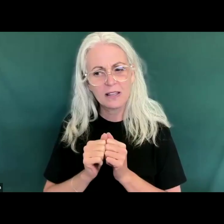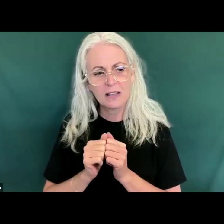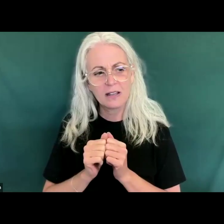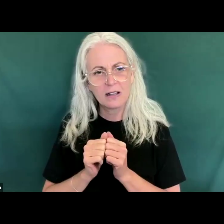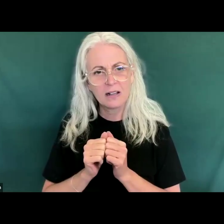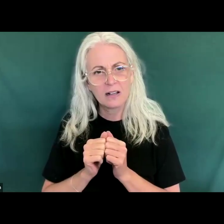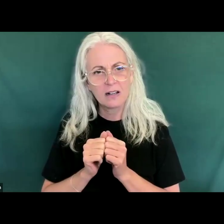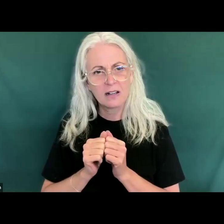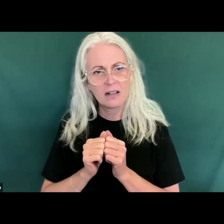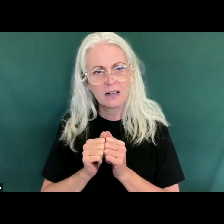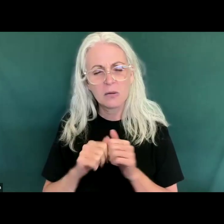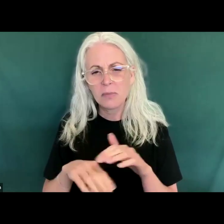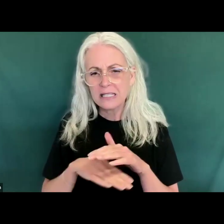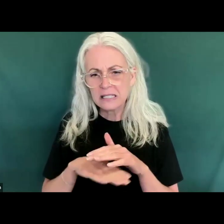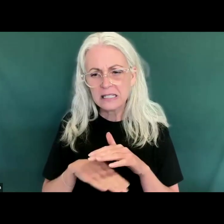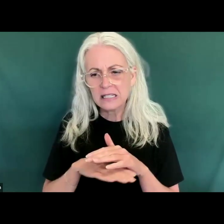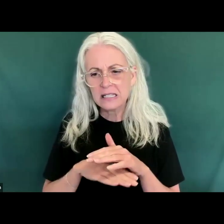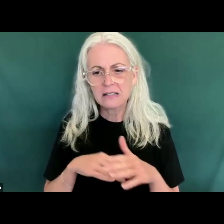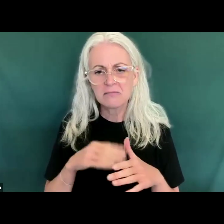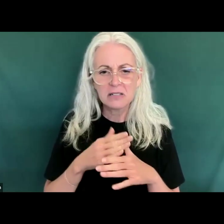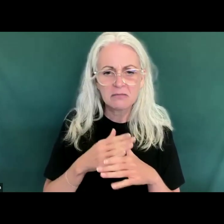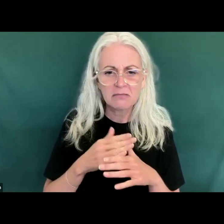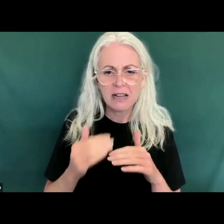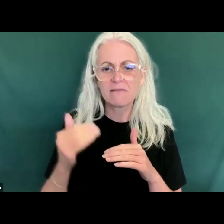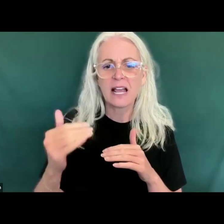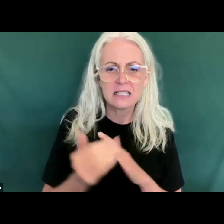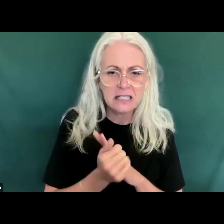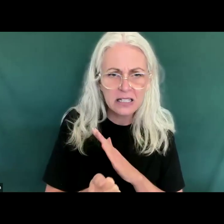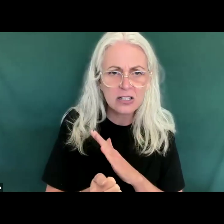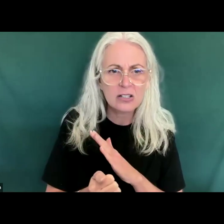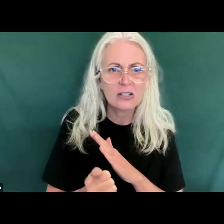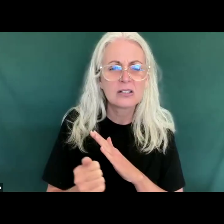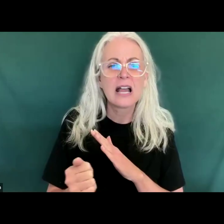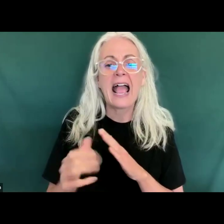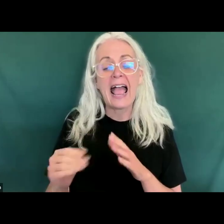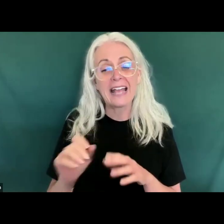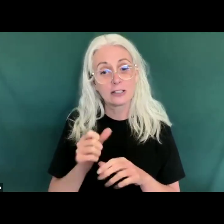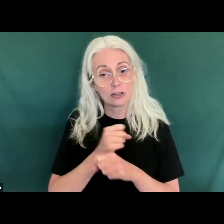you know, kind of basic, intermediate, advanced skills, as well as cybersecurity. So would anybody